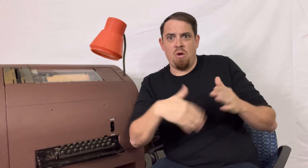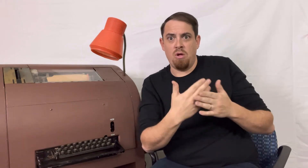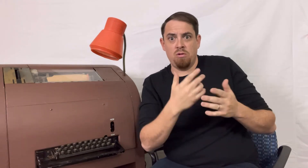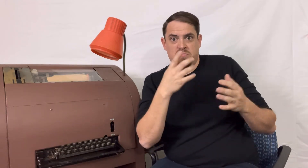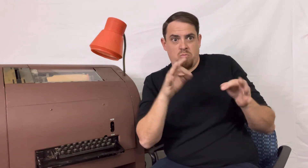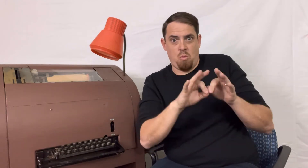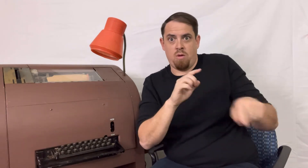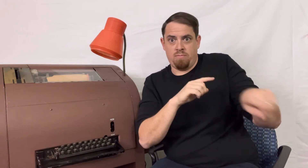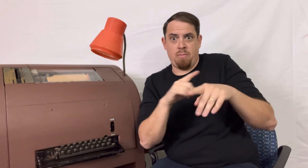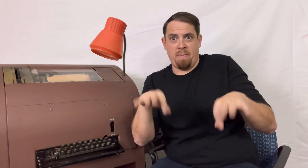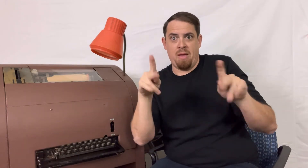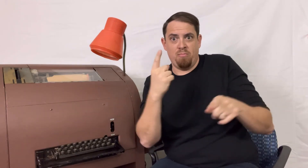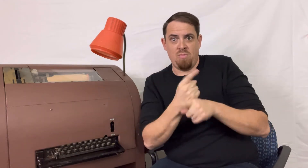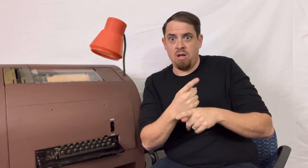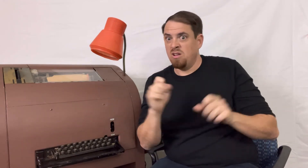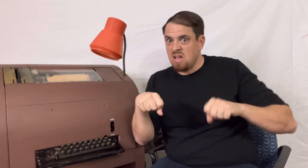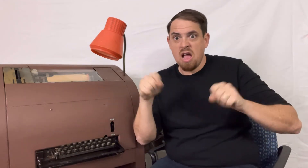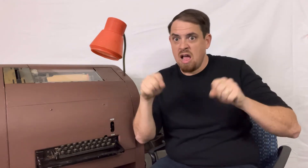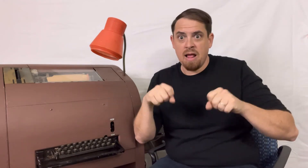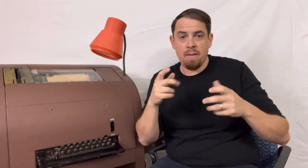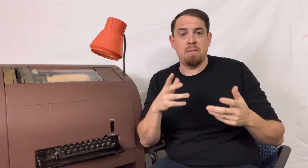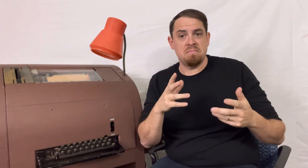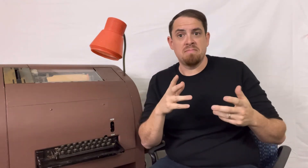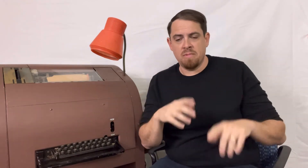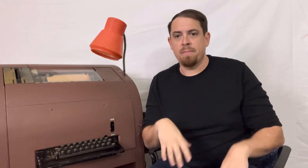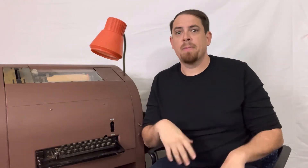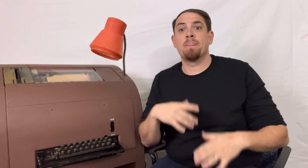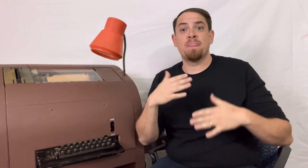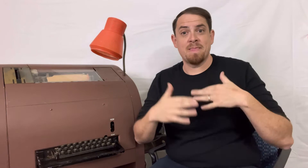The most important caveat being that Deaf people would pick up all the machines.